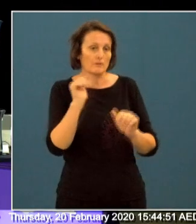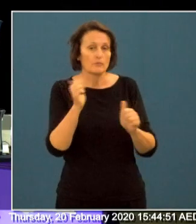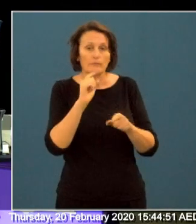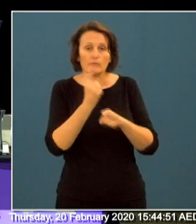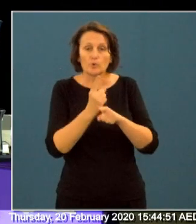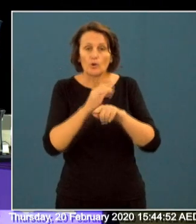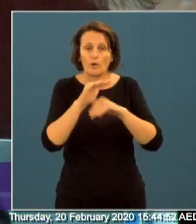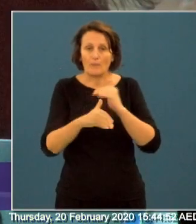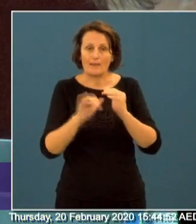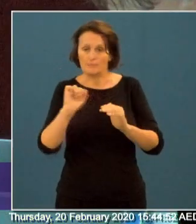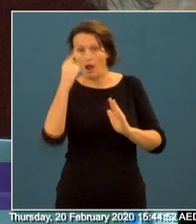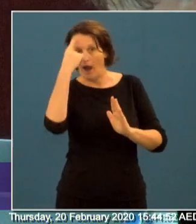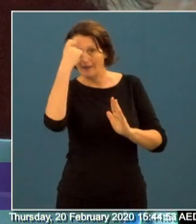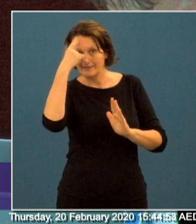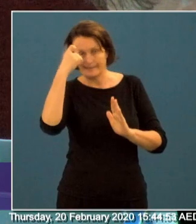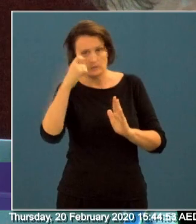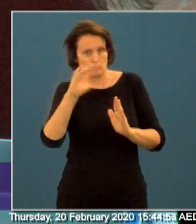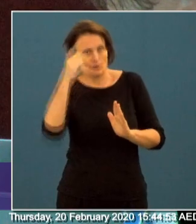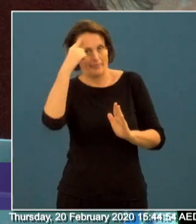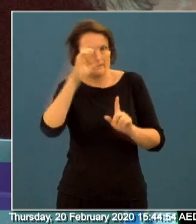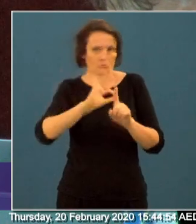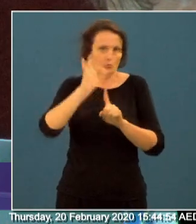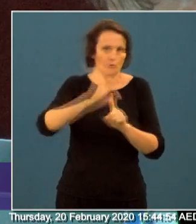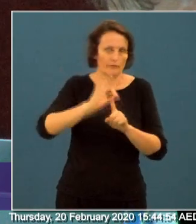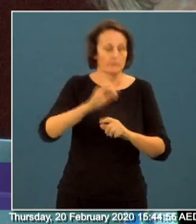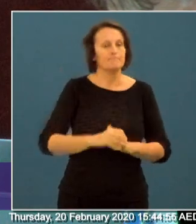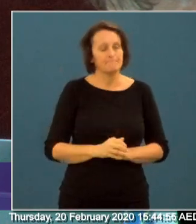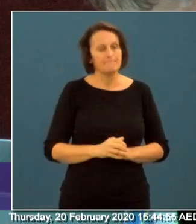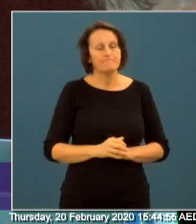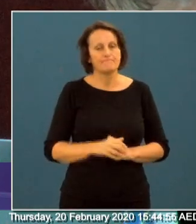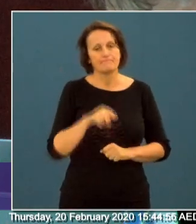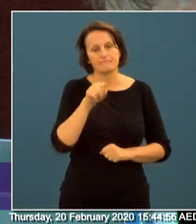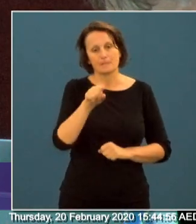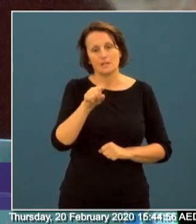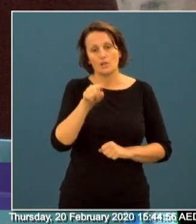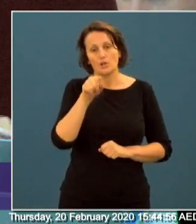Dr Small, you've made — you've identified at paragraph 89